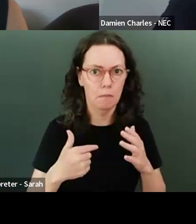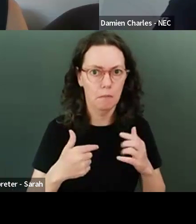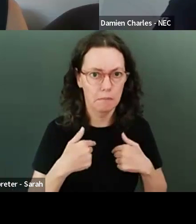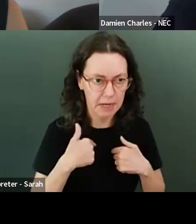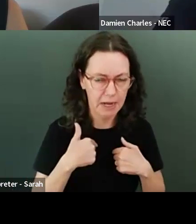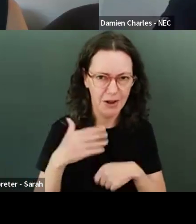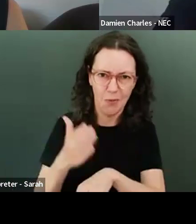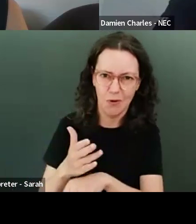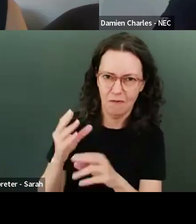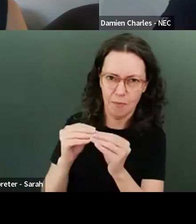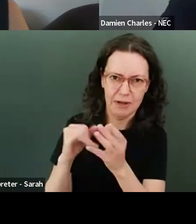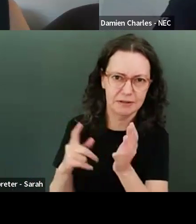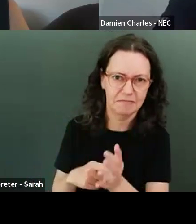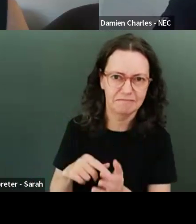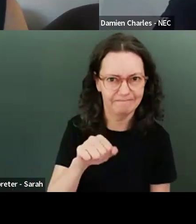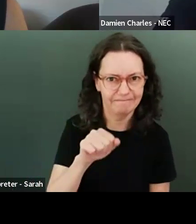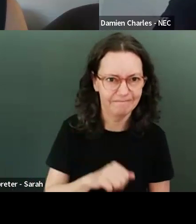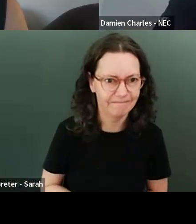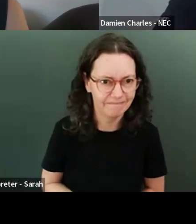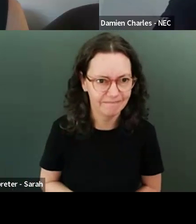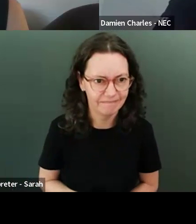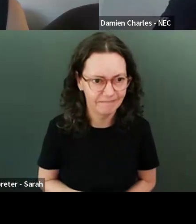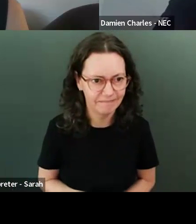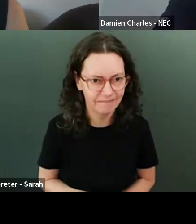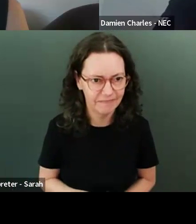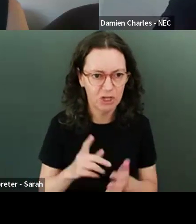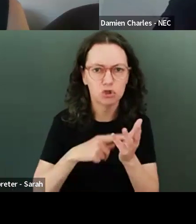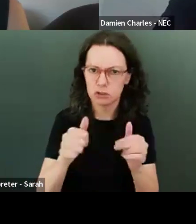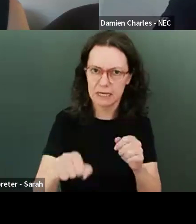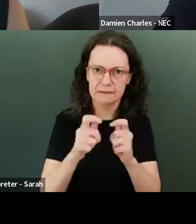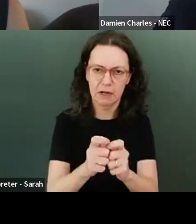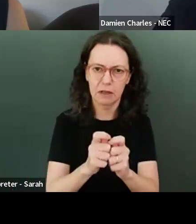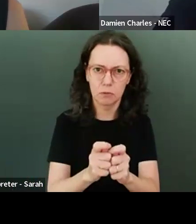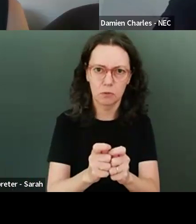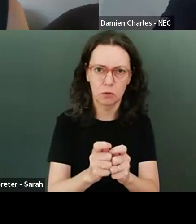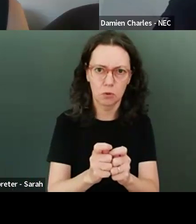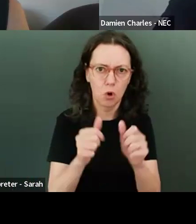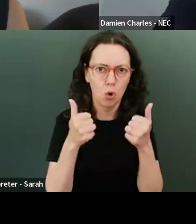resources. Incredibly